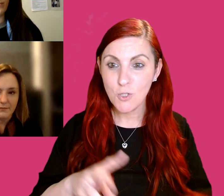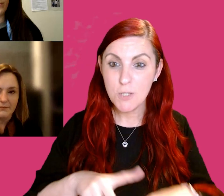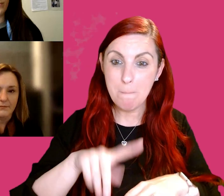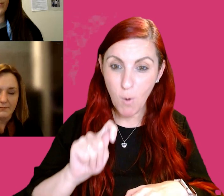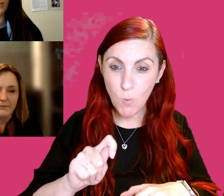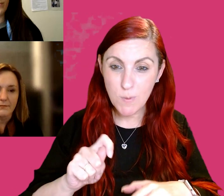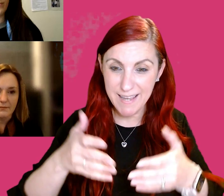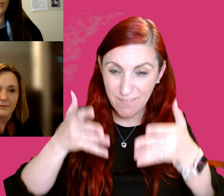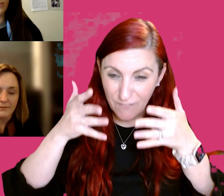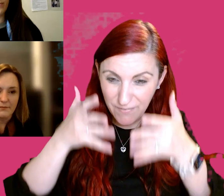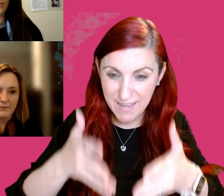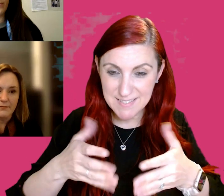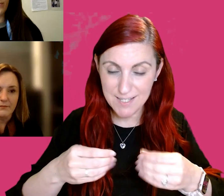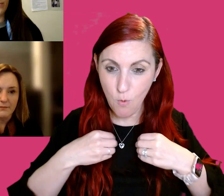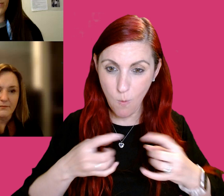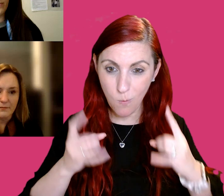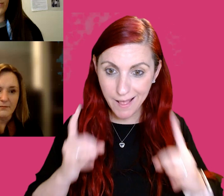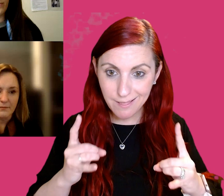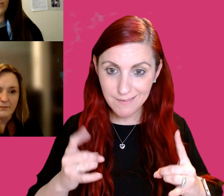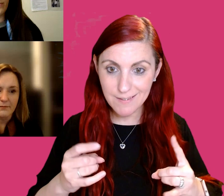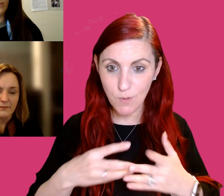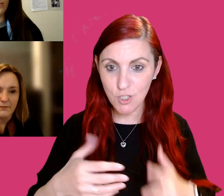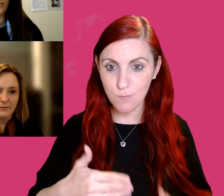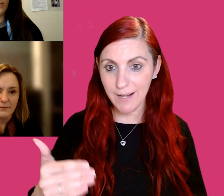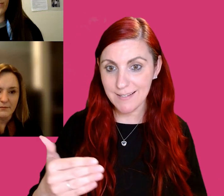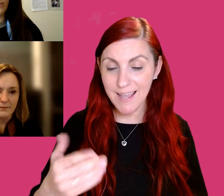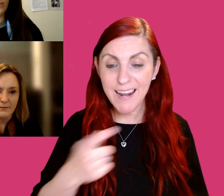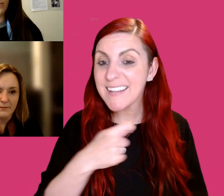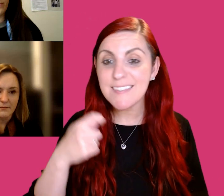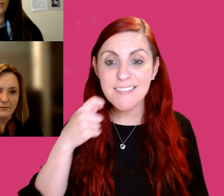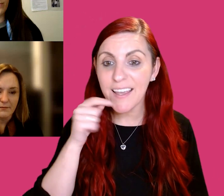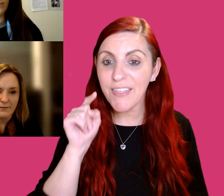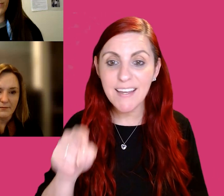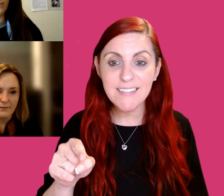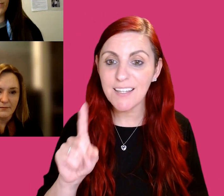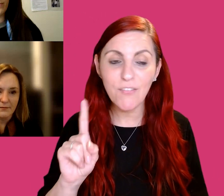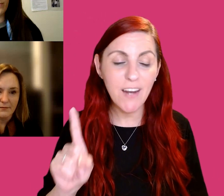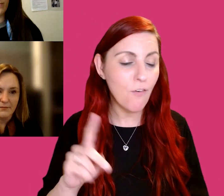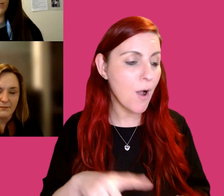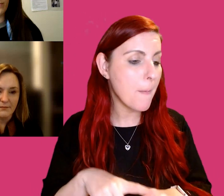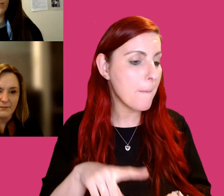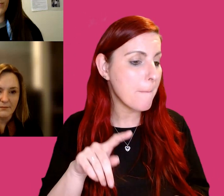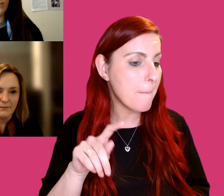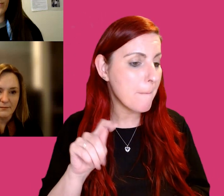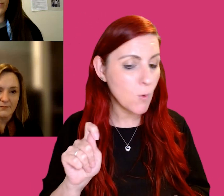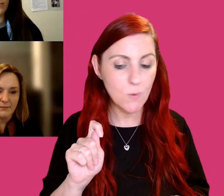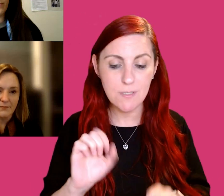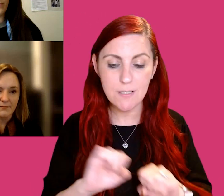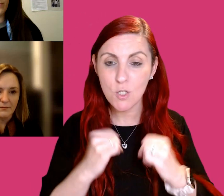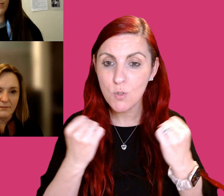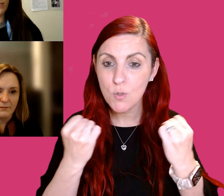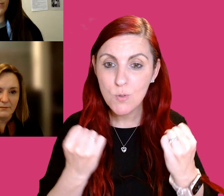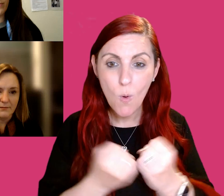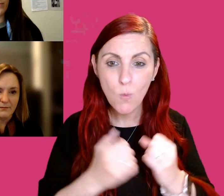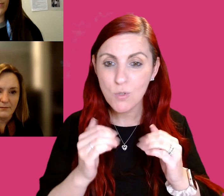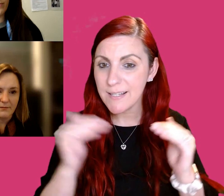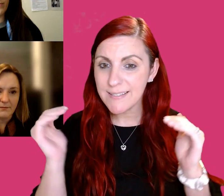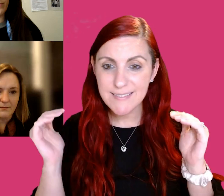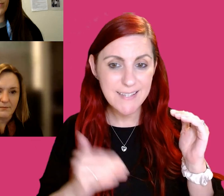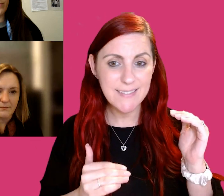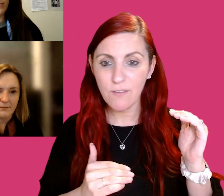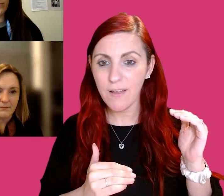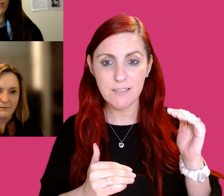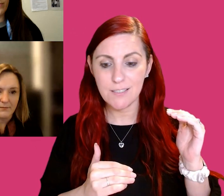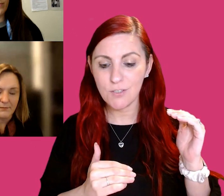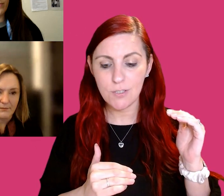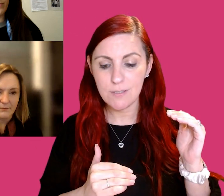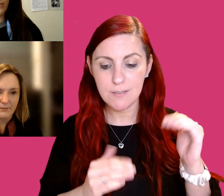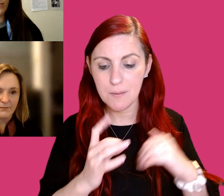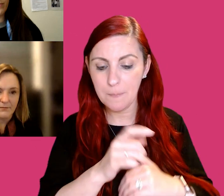as she is when she's pregnant and I say that even of our most socially disadvantaged um patients and